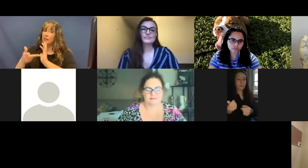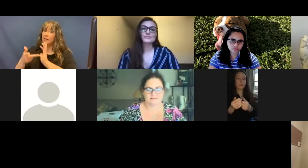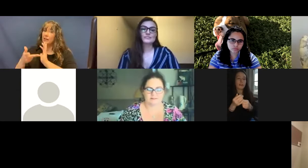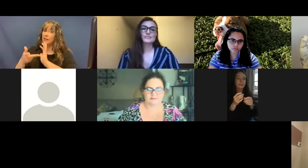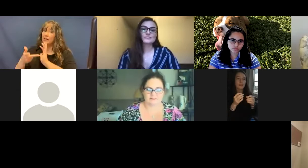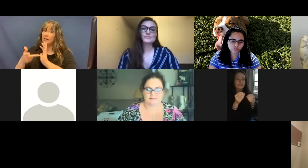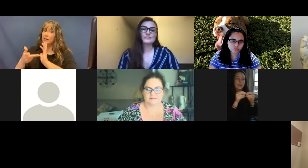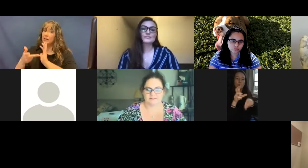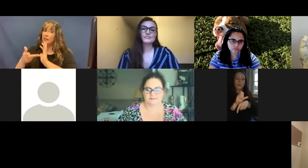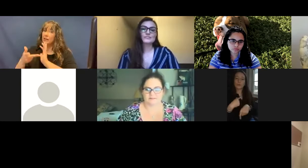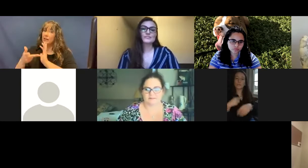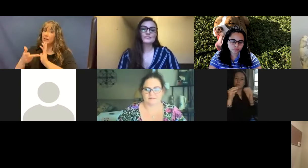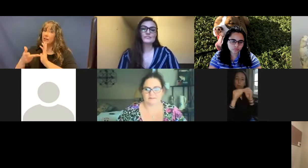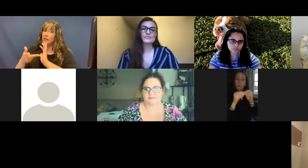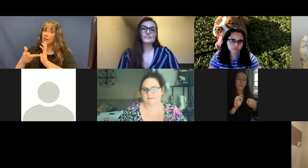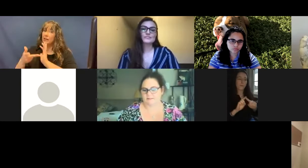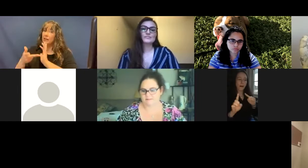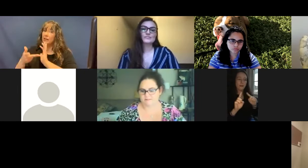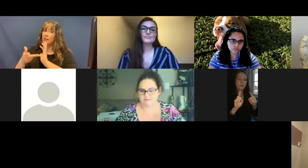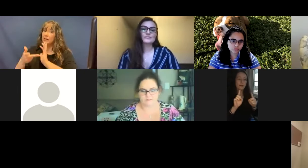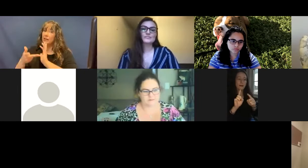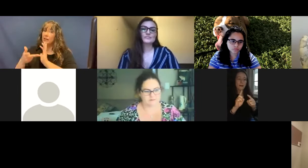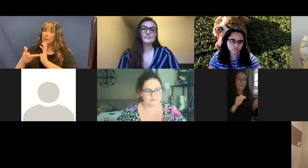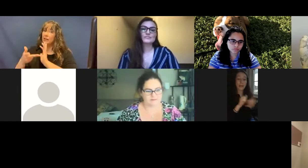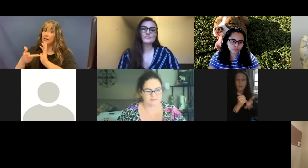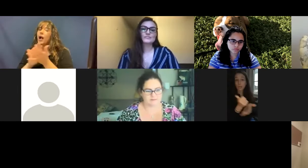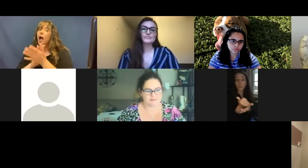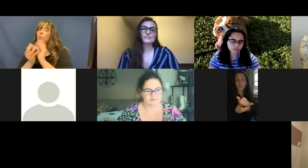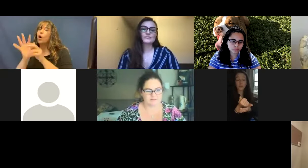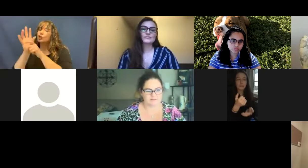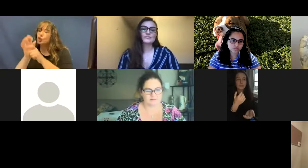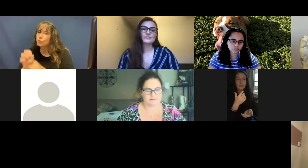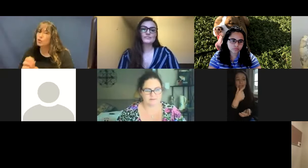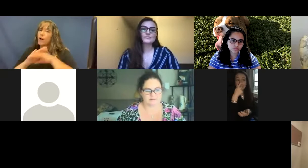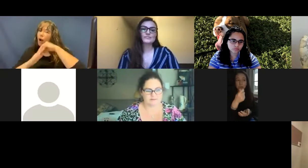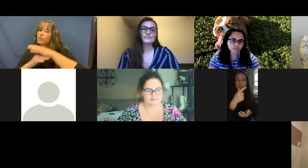of them. And as they got more used to me more. But that was helpful. And it's interesting